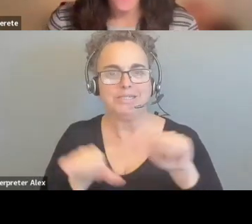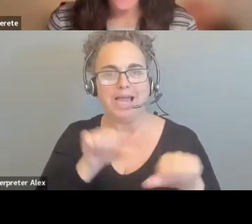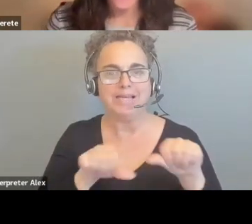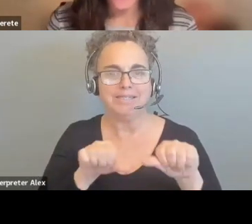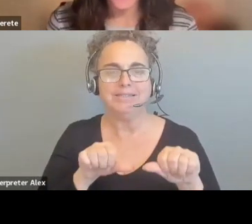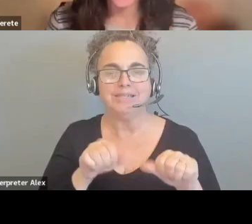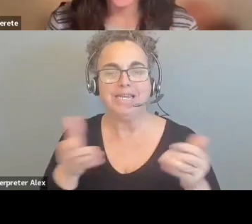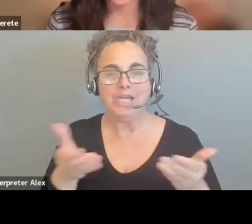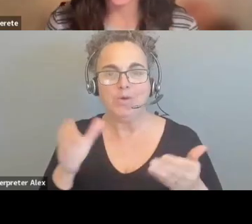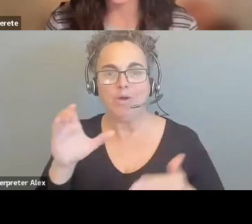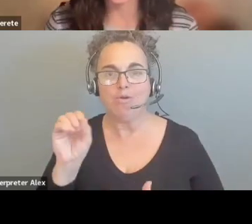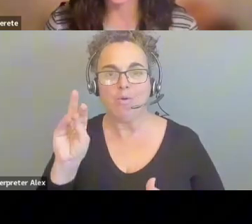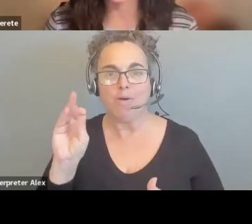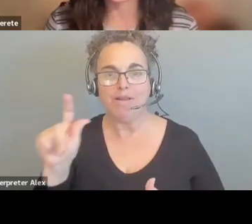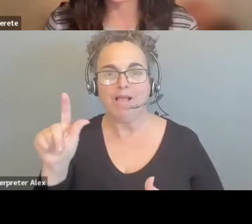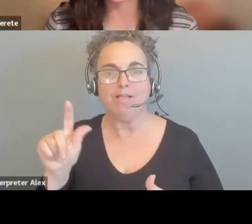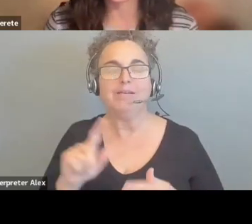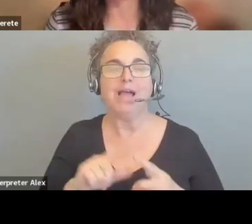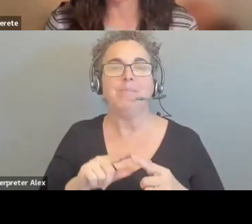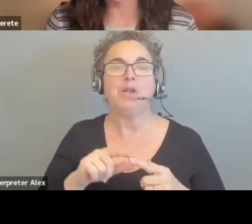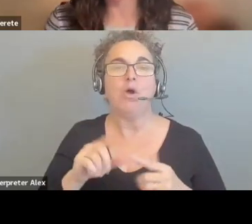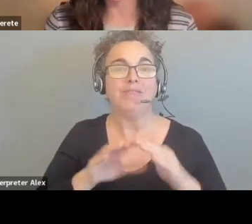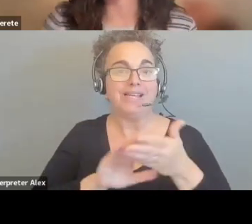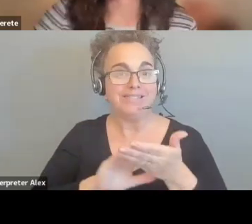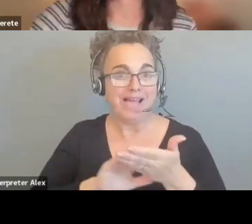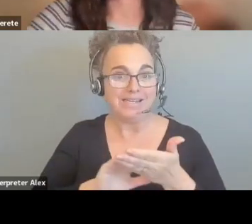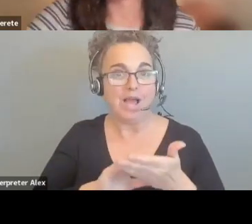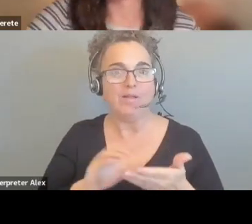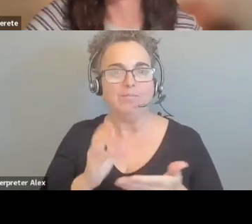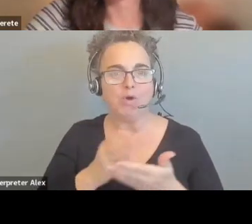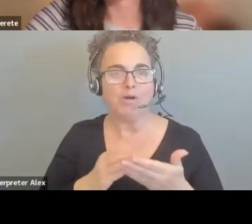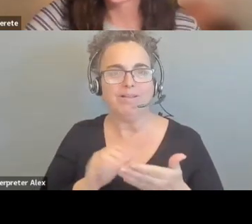of the tactile coding blocks project using the auto generation software.